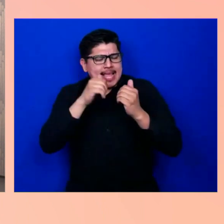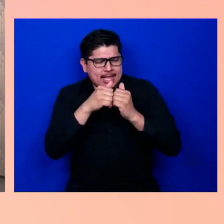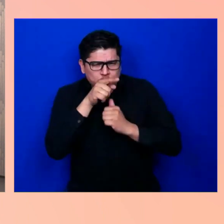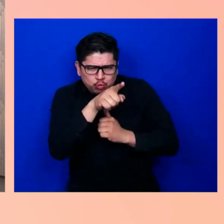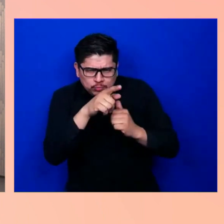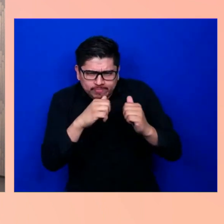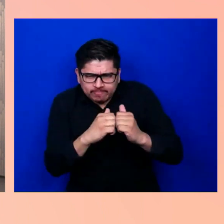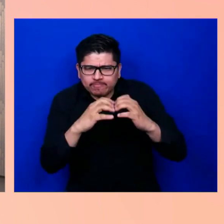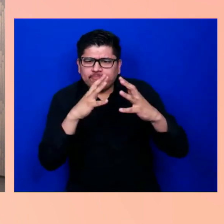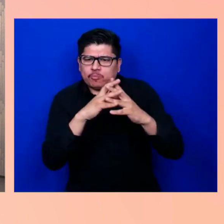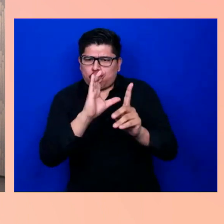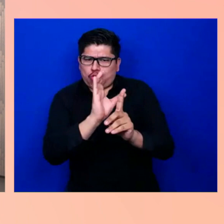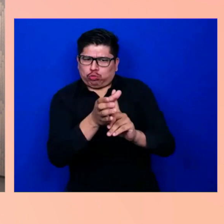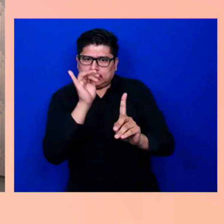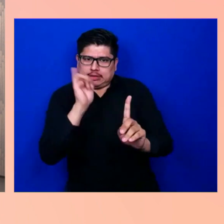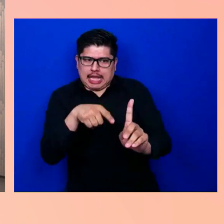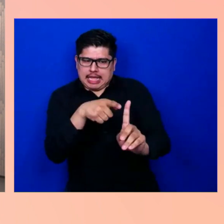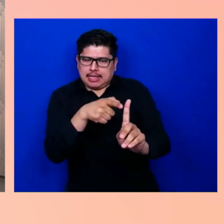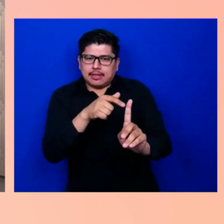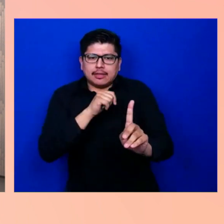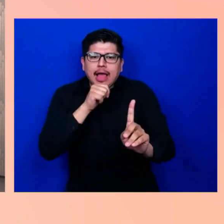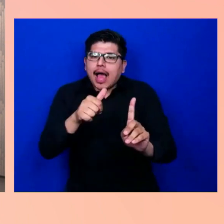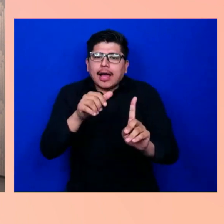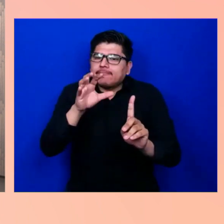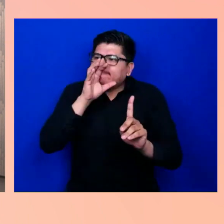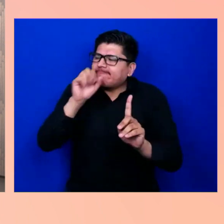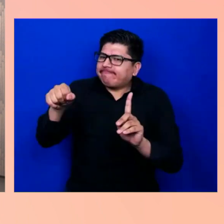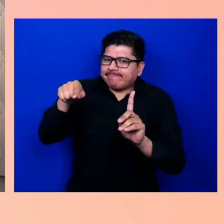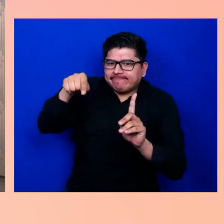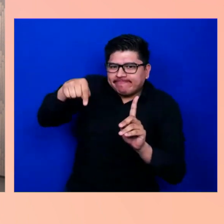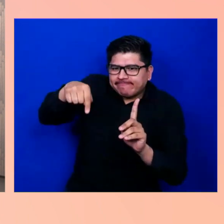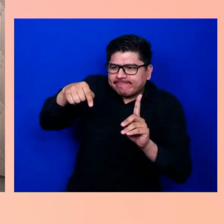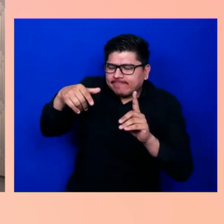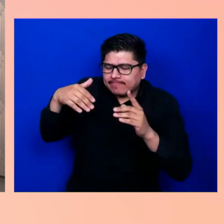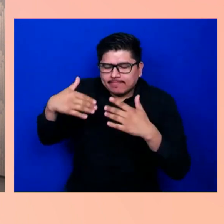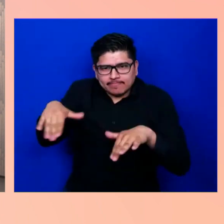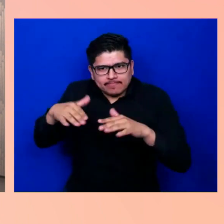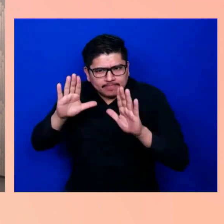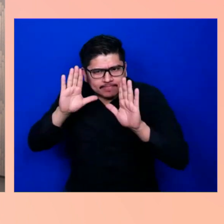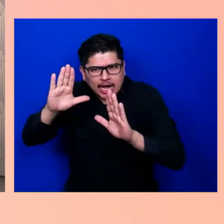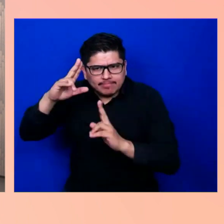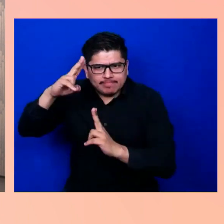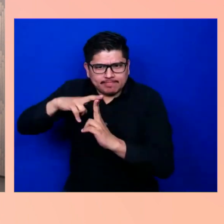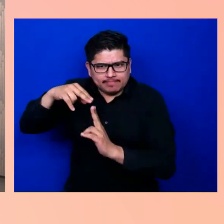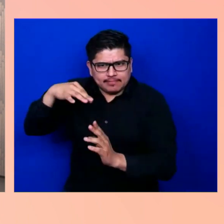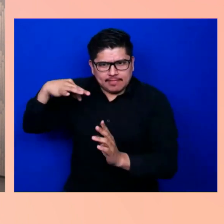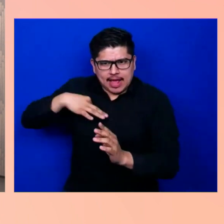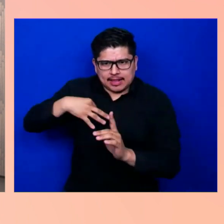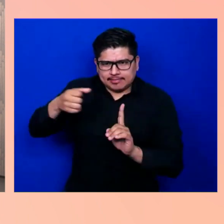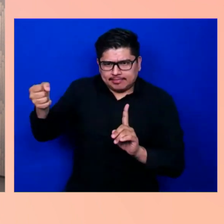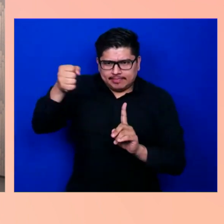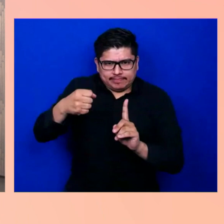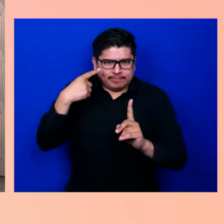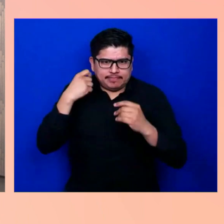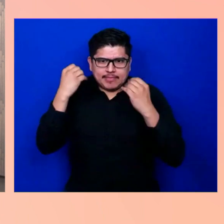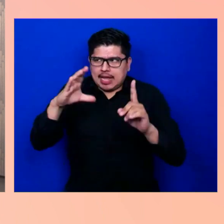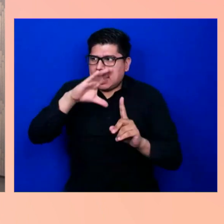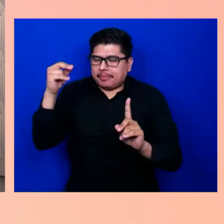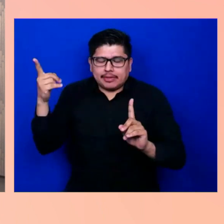attract the fantastic candidates that a lot of companies are missing, but how do we also create a culture where potential applicants feel